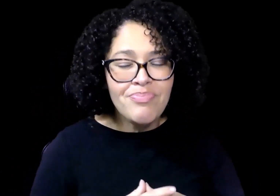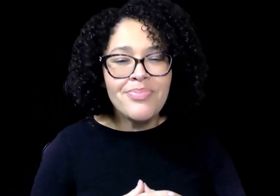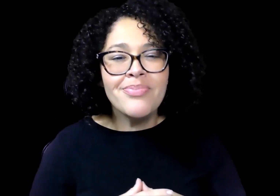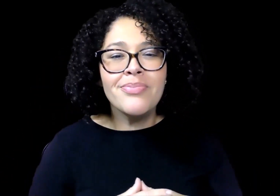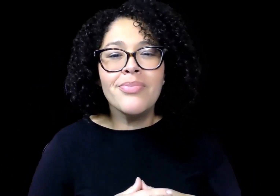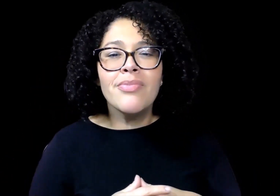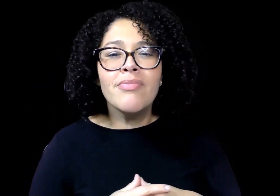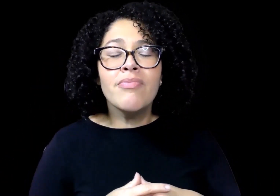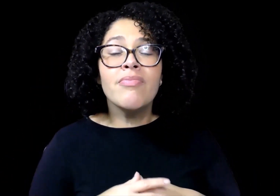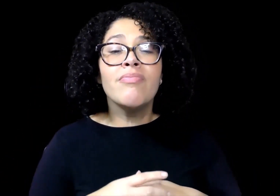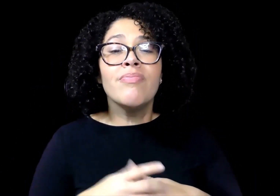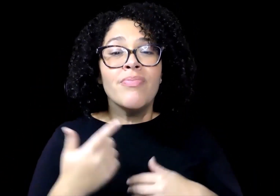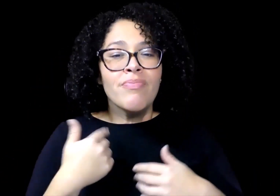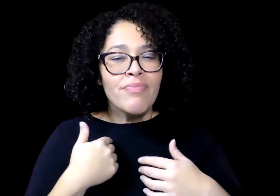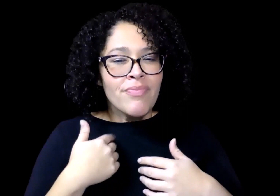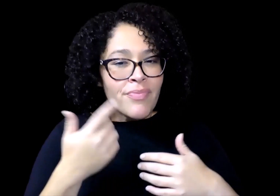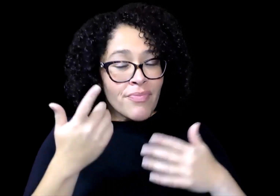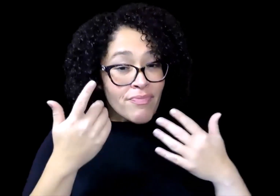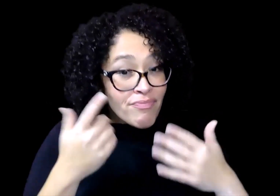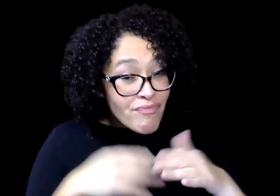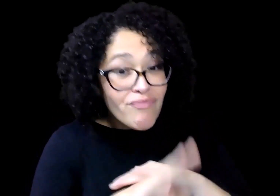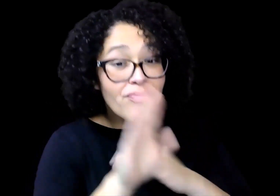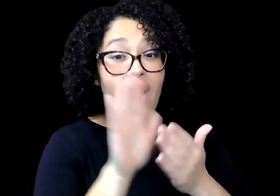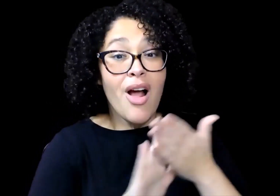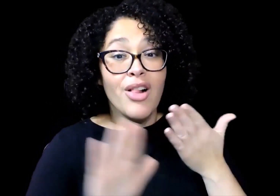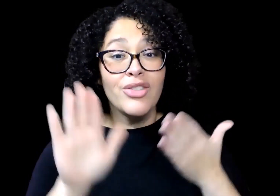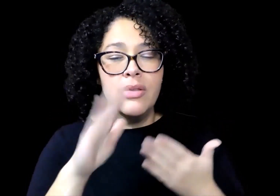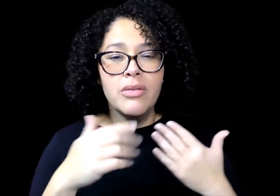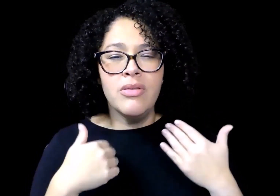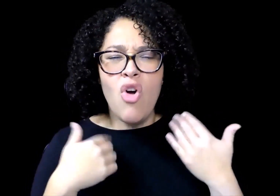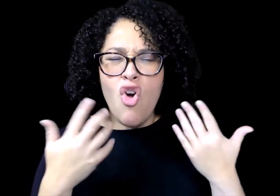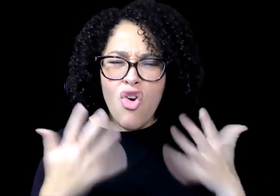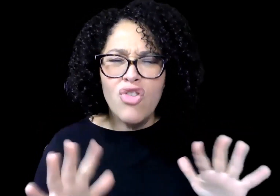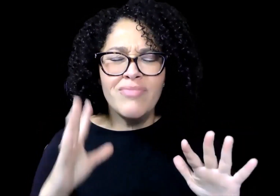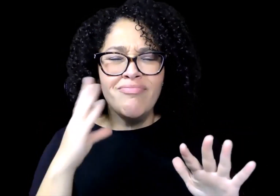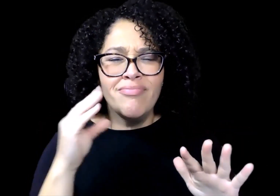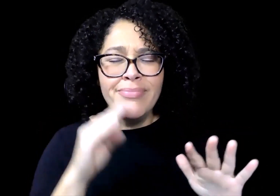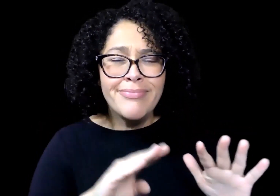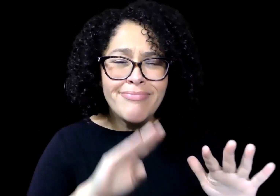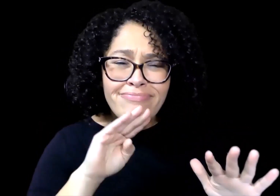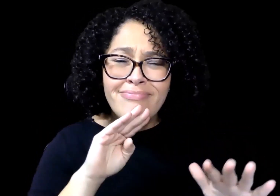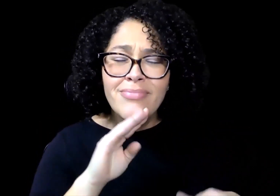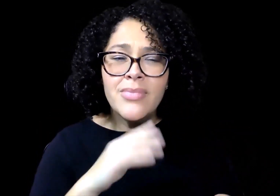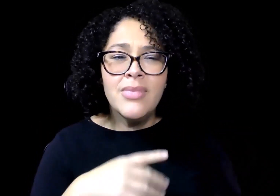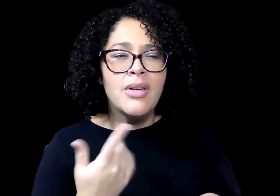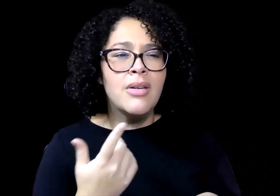and that went on for many years my entire childhood when I got to college I had